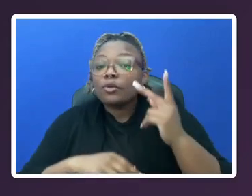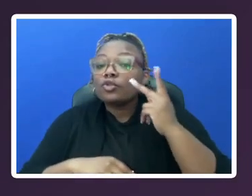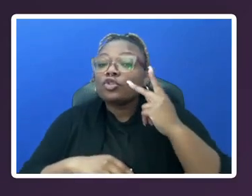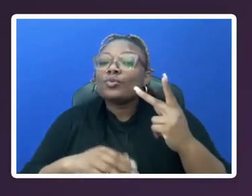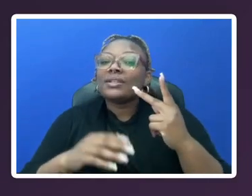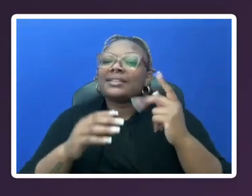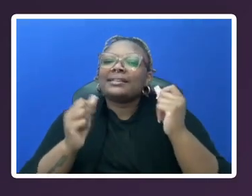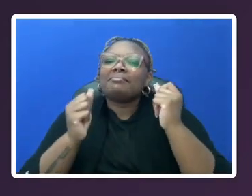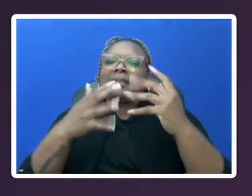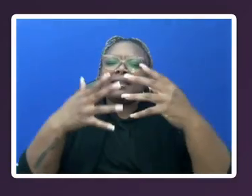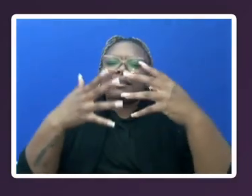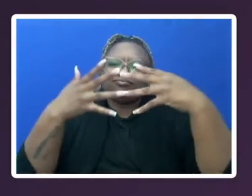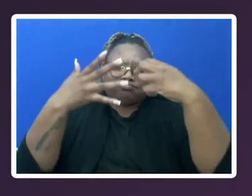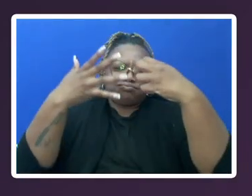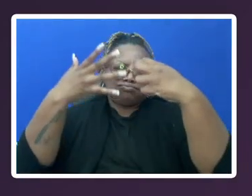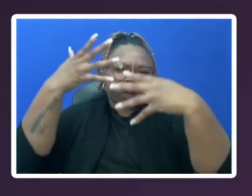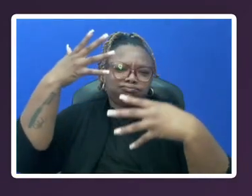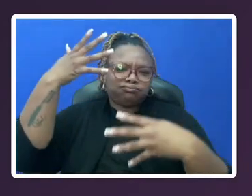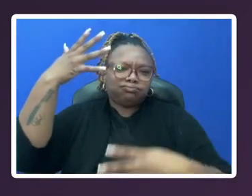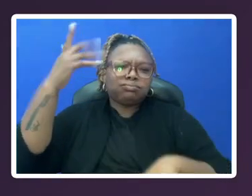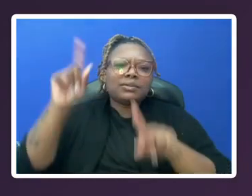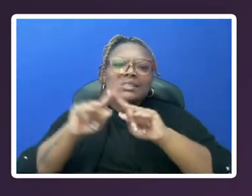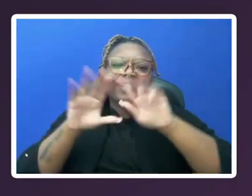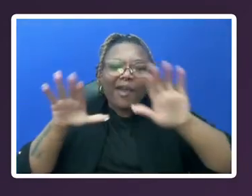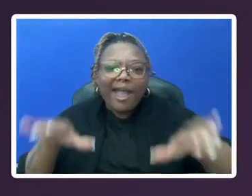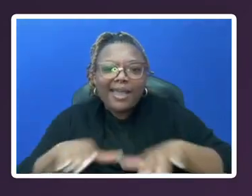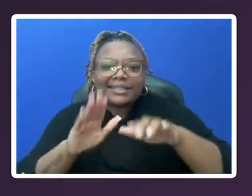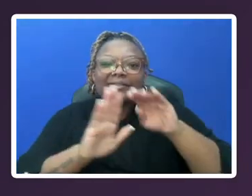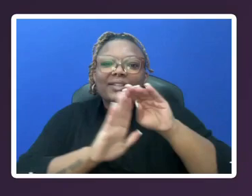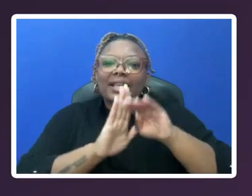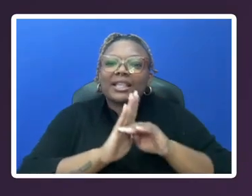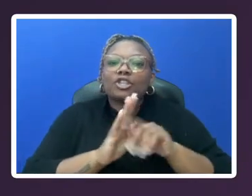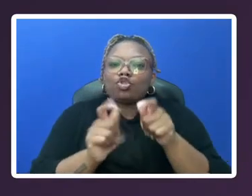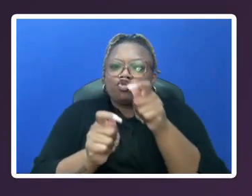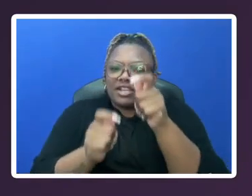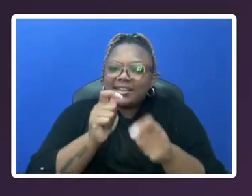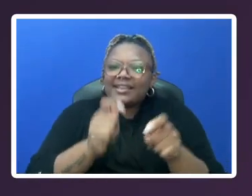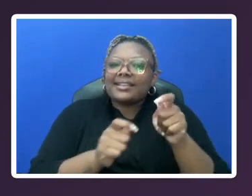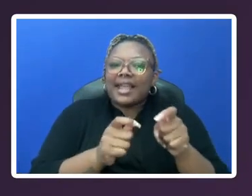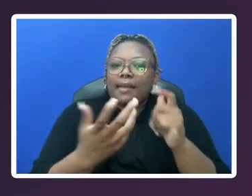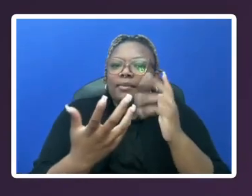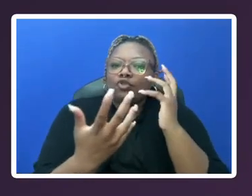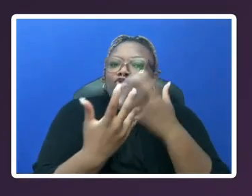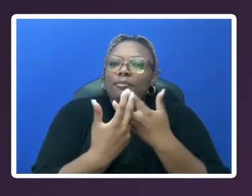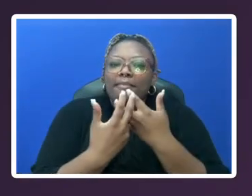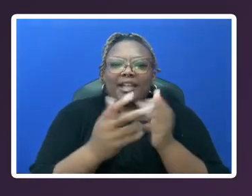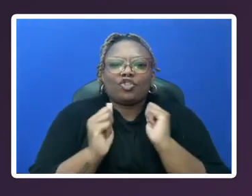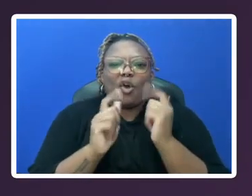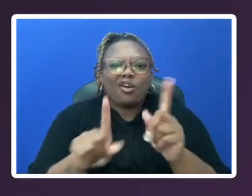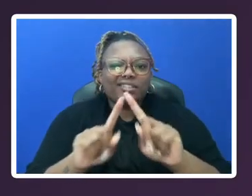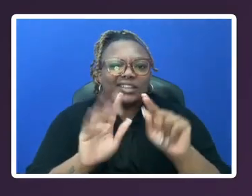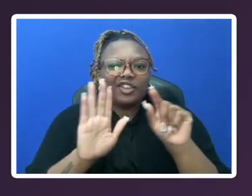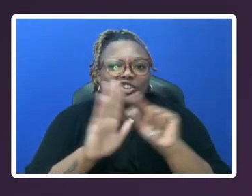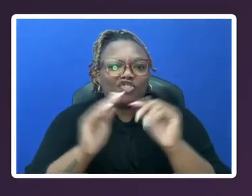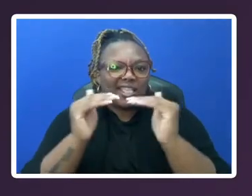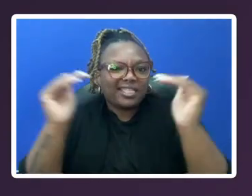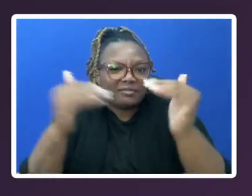activities and lessons that can be adapted to all sorts of grades, though it is geared for upper